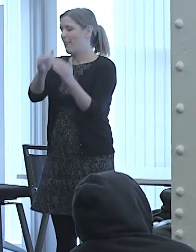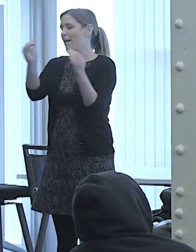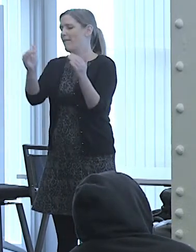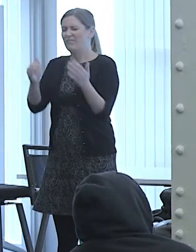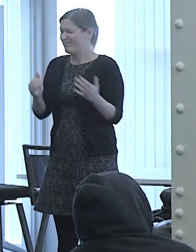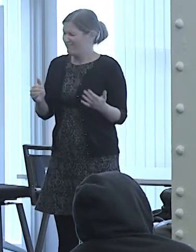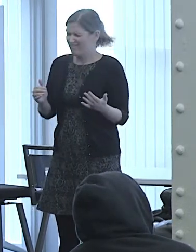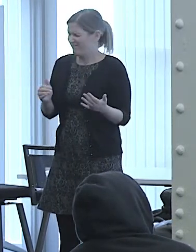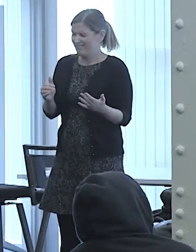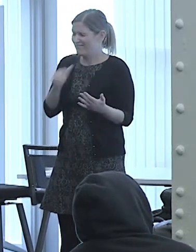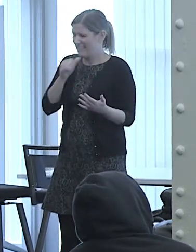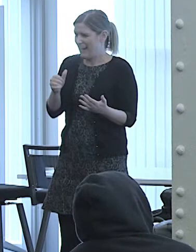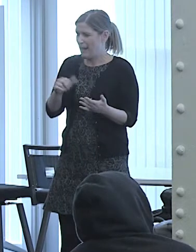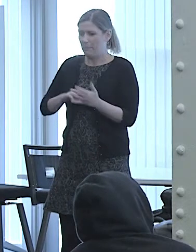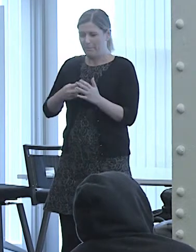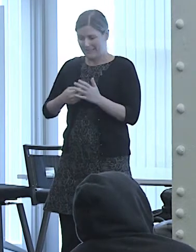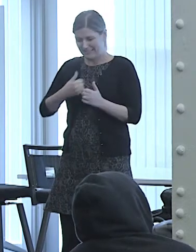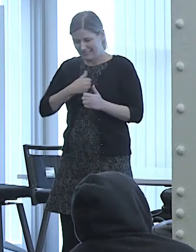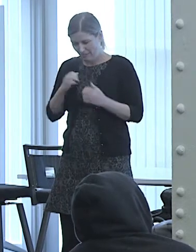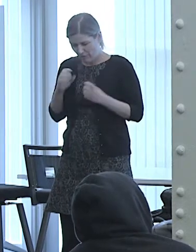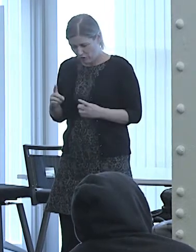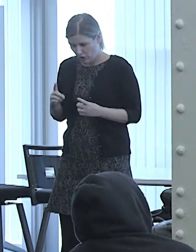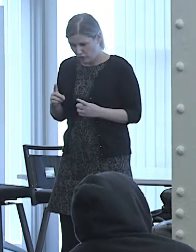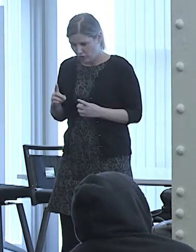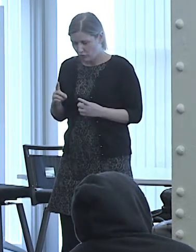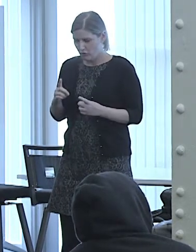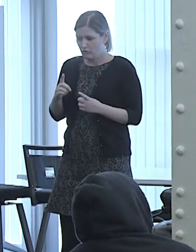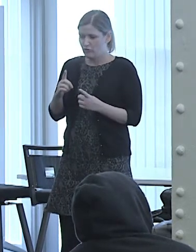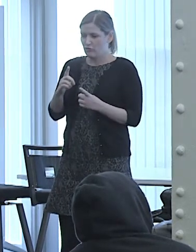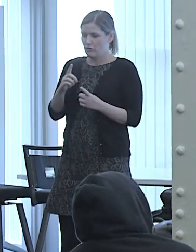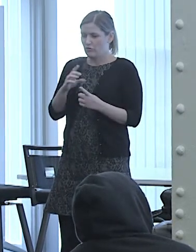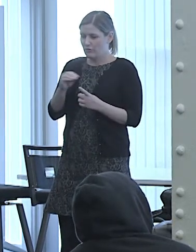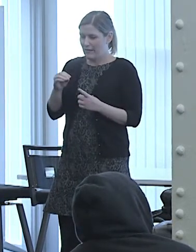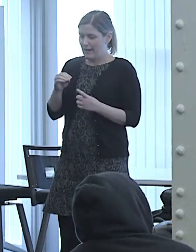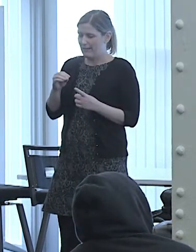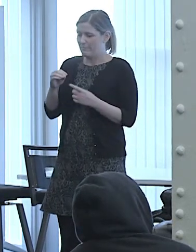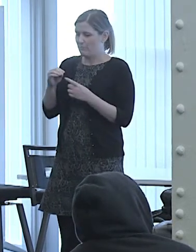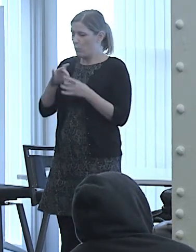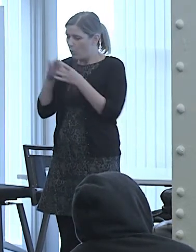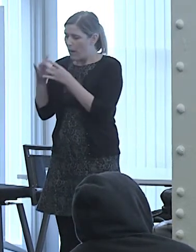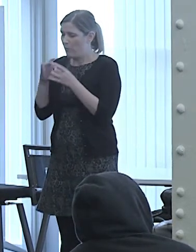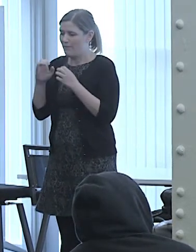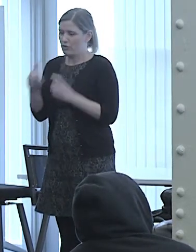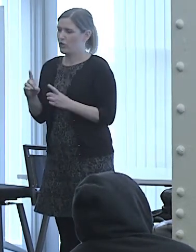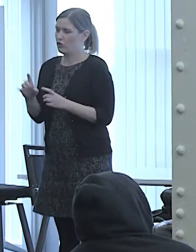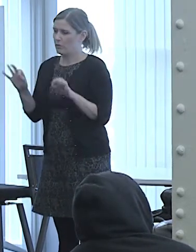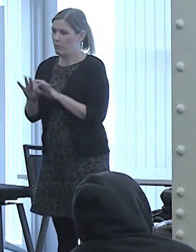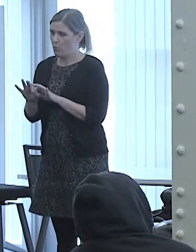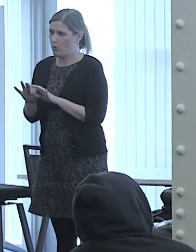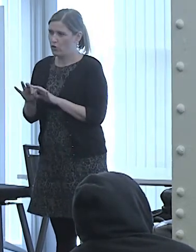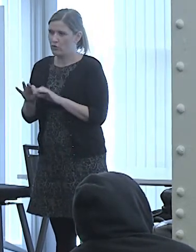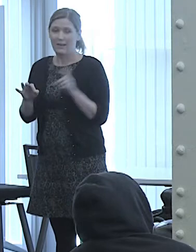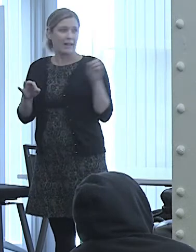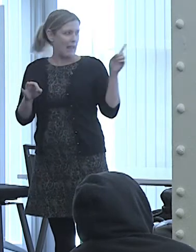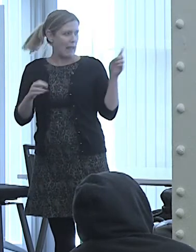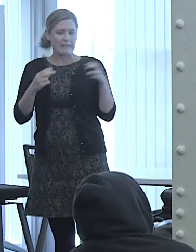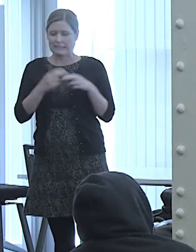is self education and cooperative education. There's a slide on here that probably also does not display correctly,